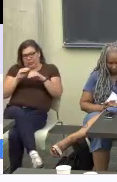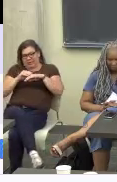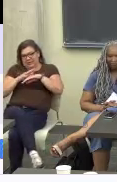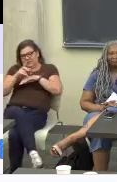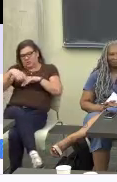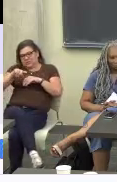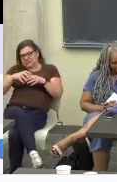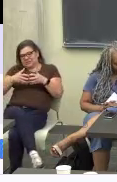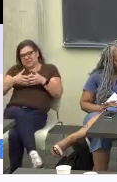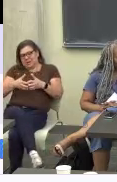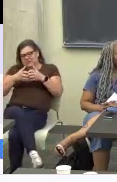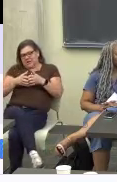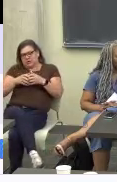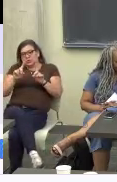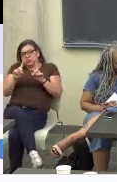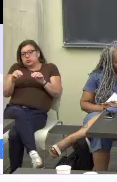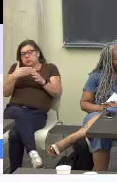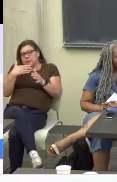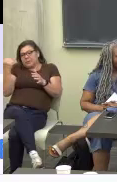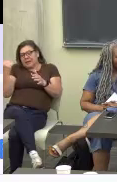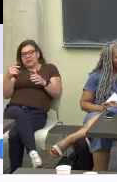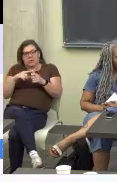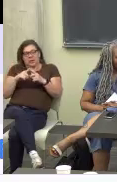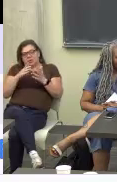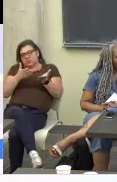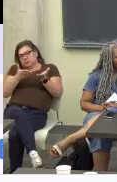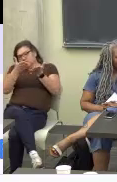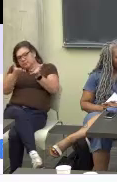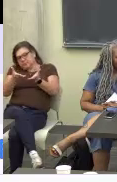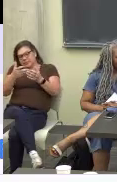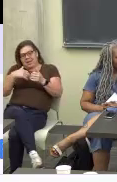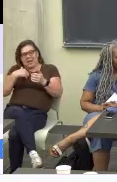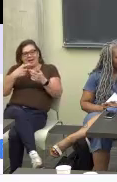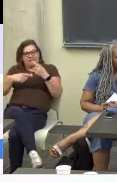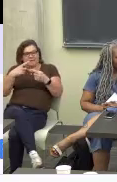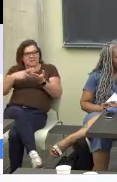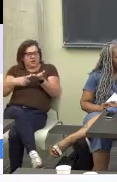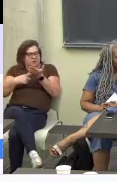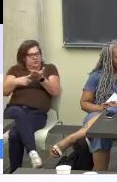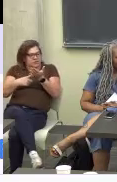To do better, right? And to be in front of them and have these conversations And say, hey, train